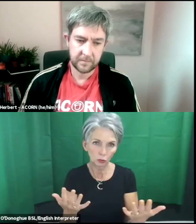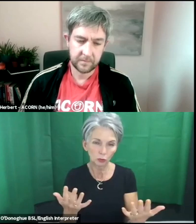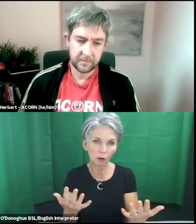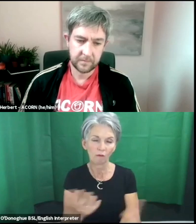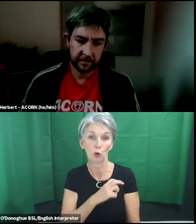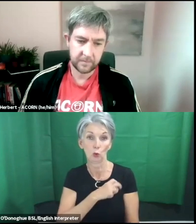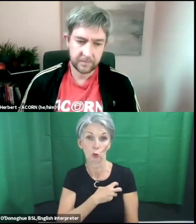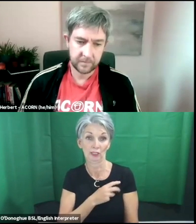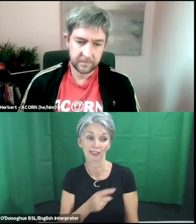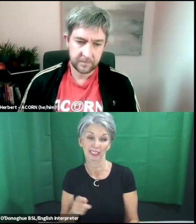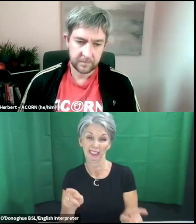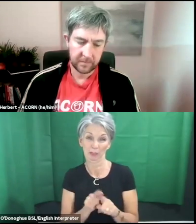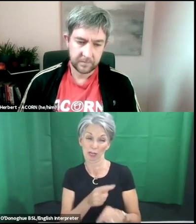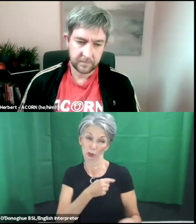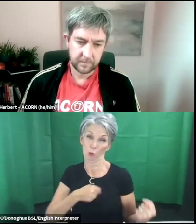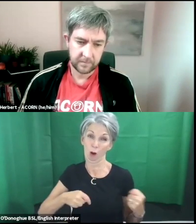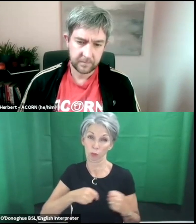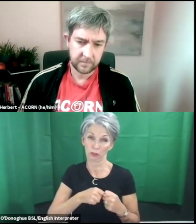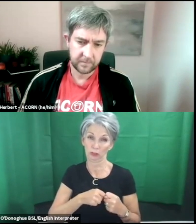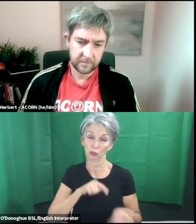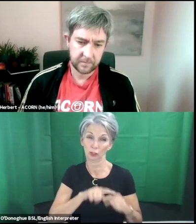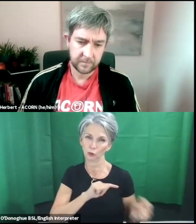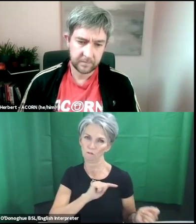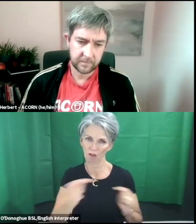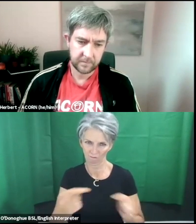are trying to fight for, is worker status.